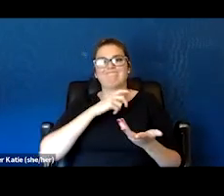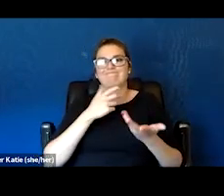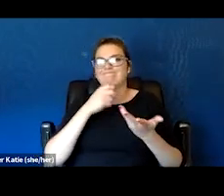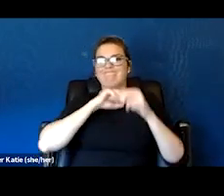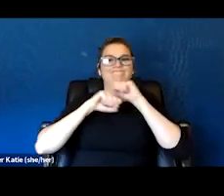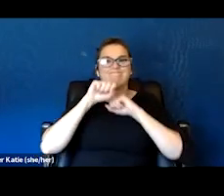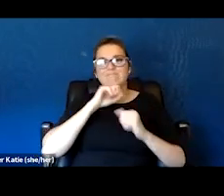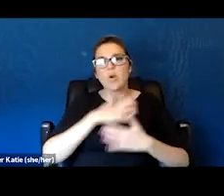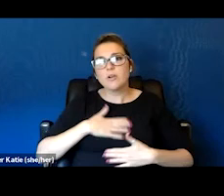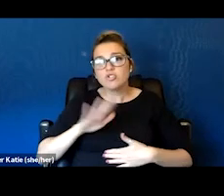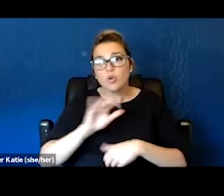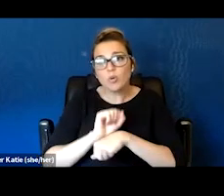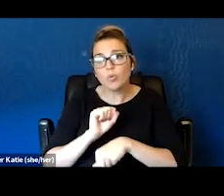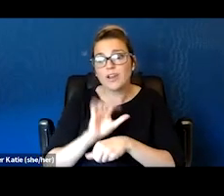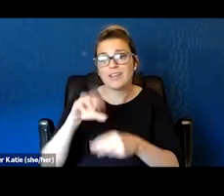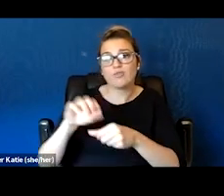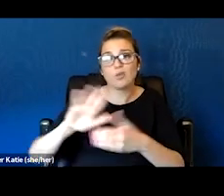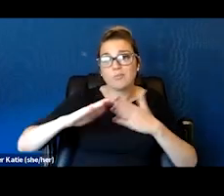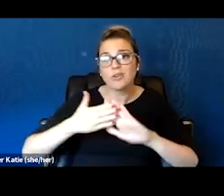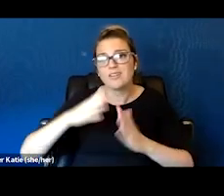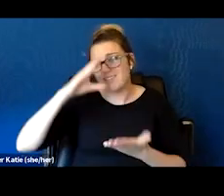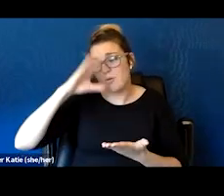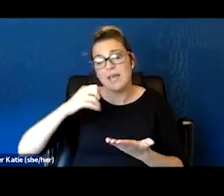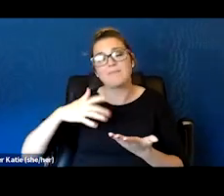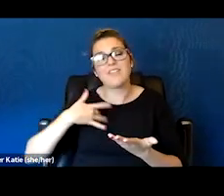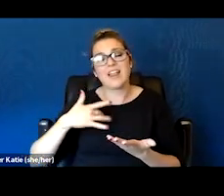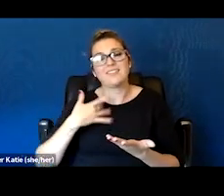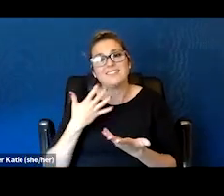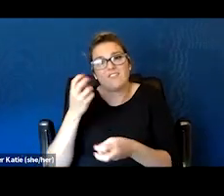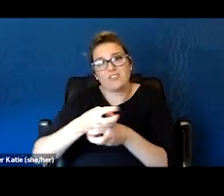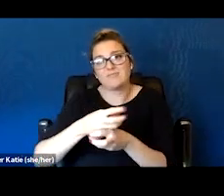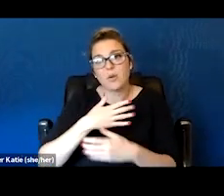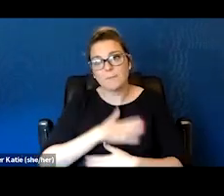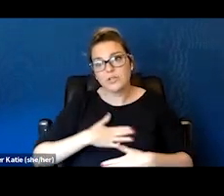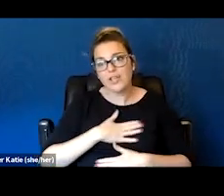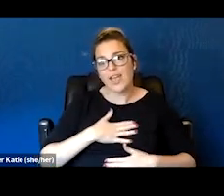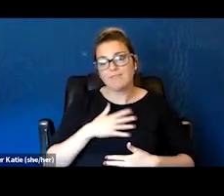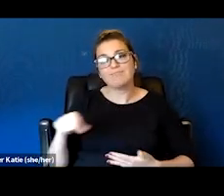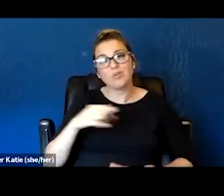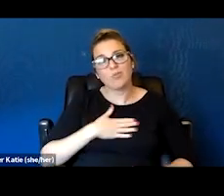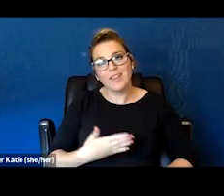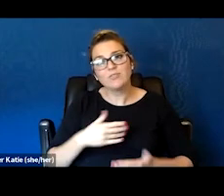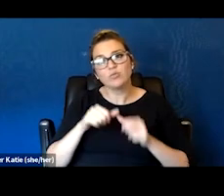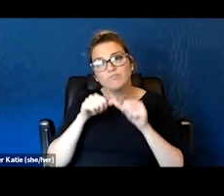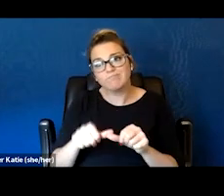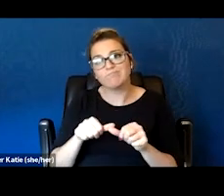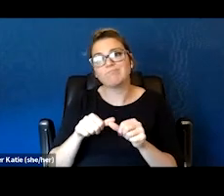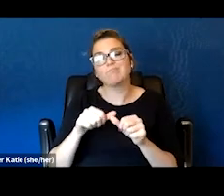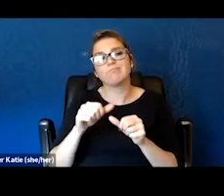in your communities, and know how difficult it can be sometimes, but appreciate that you all are continuing to, you know, ask these questions and talk with one another